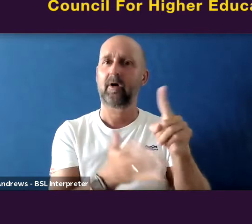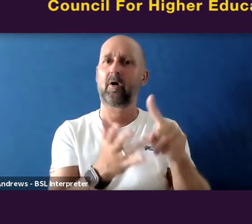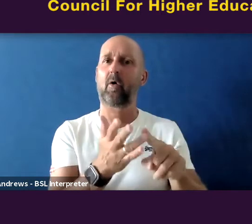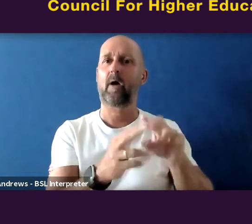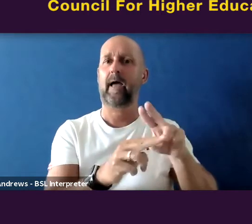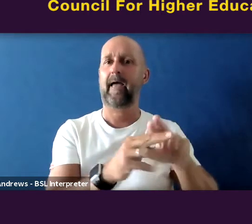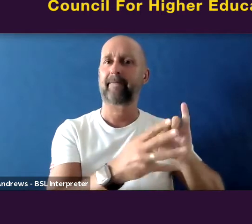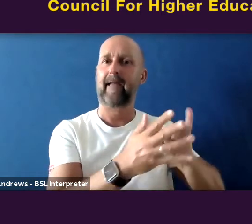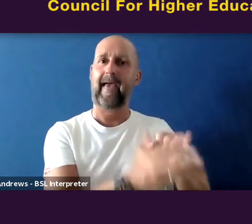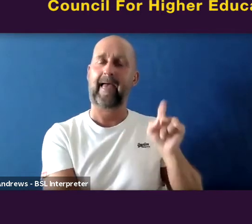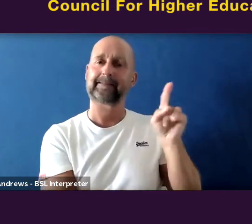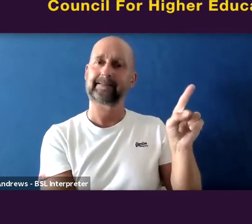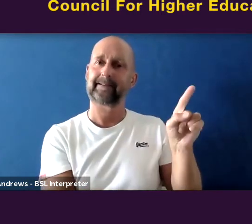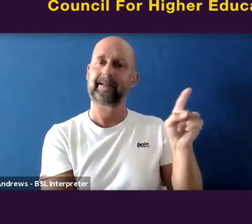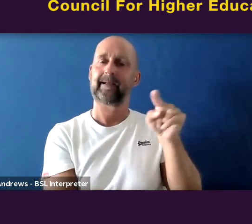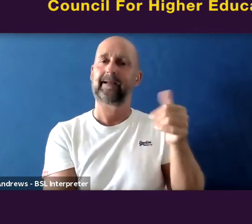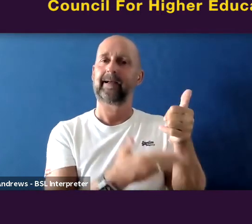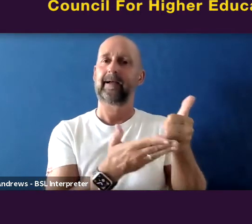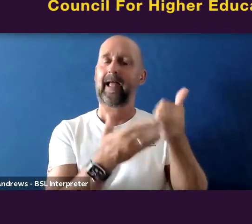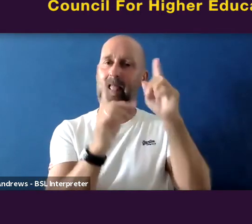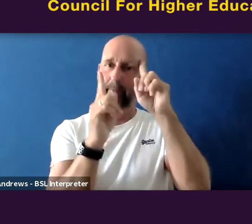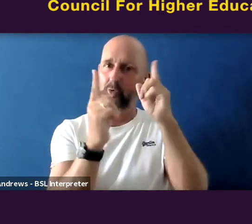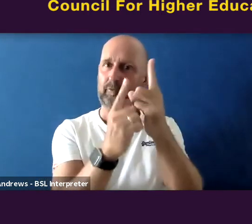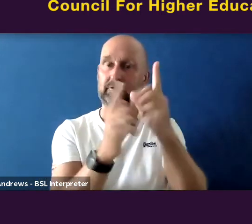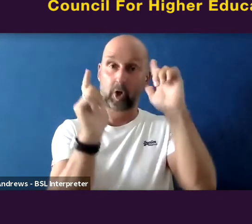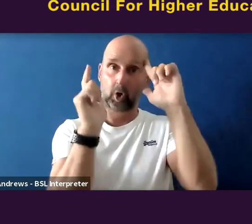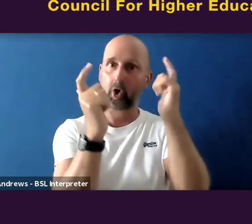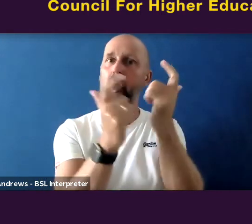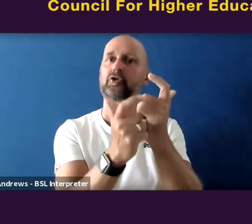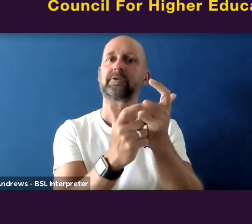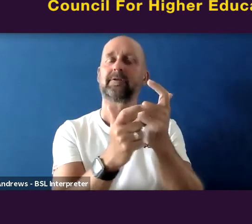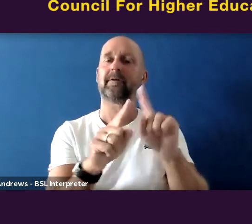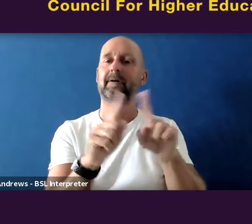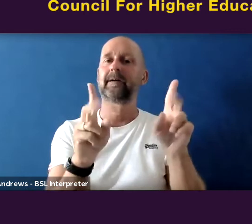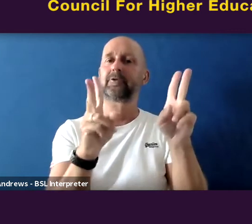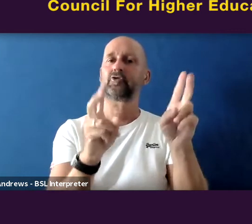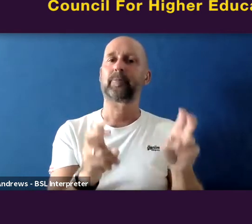which is designed to help universities and colleges deliver subjects that are expensive to teach.